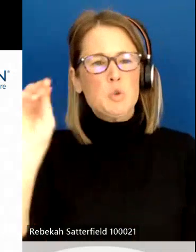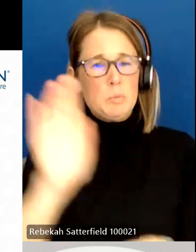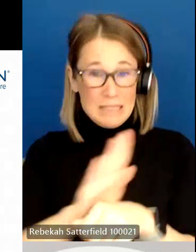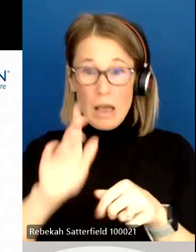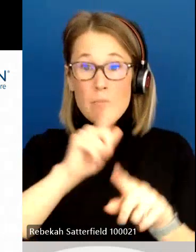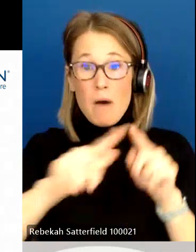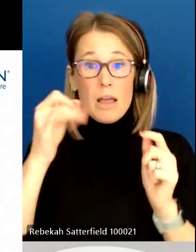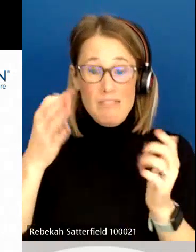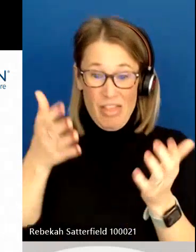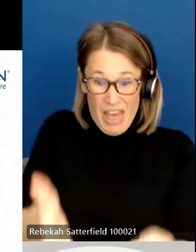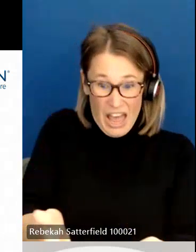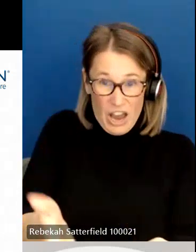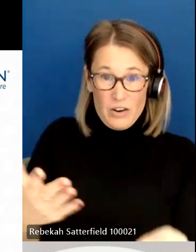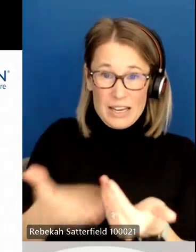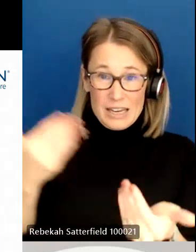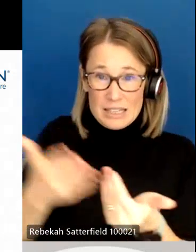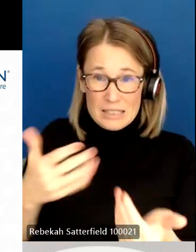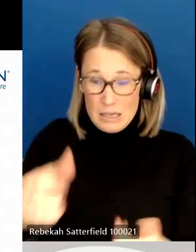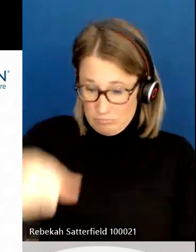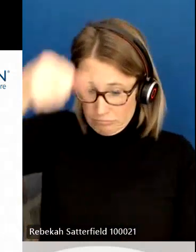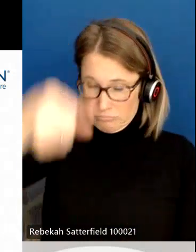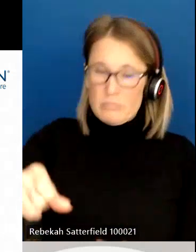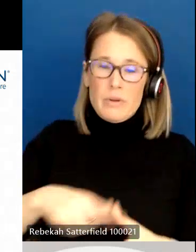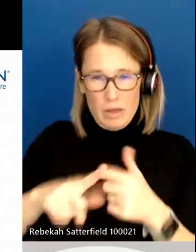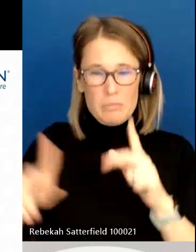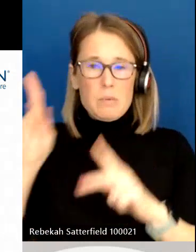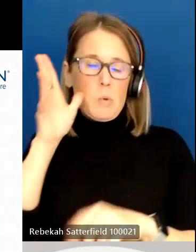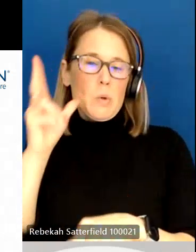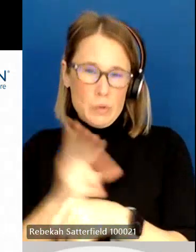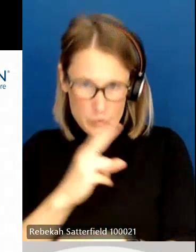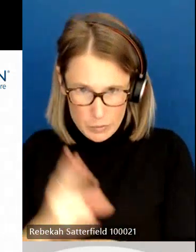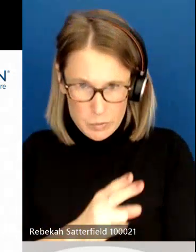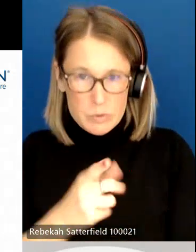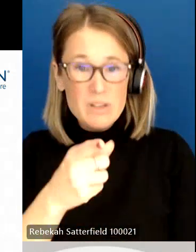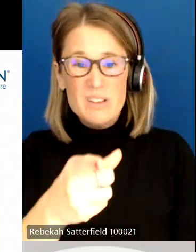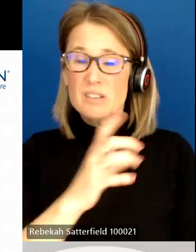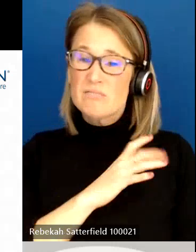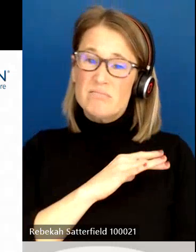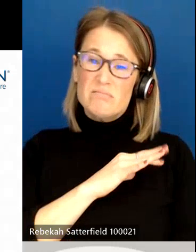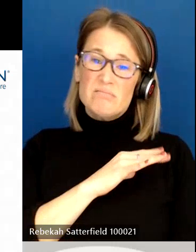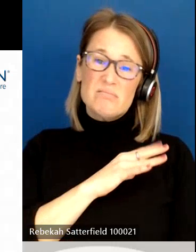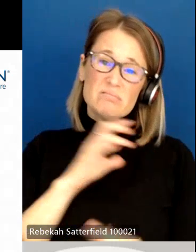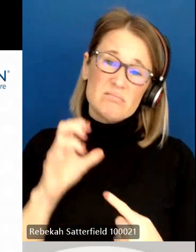have access to it they will utilize and this was tremendously successful and it literally mitigated